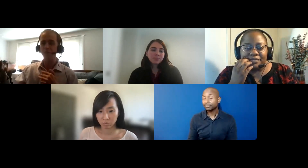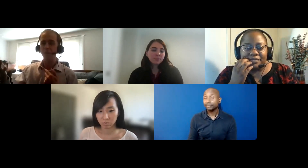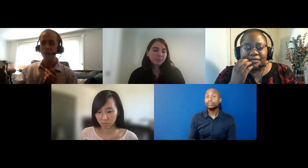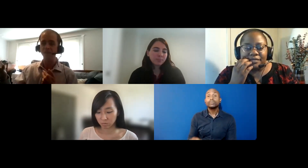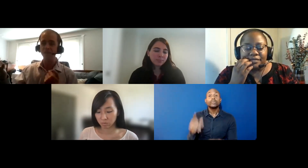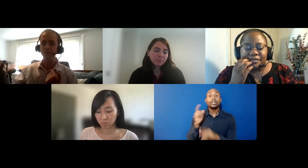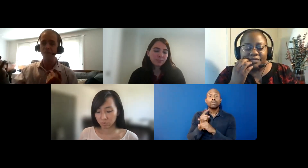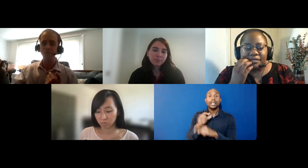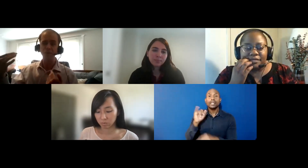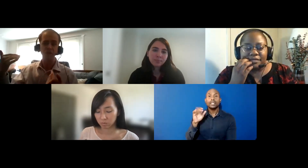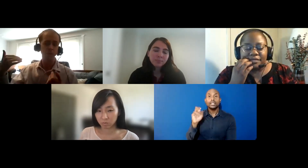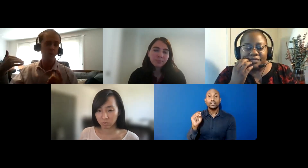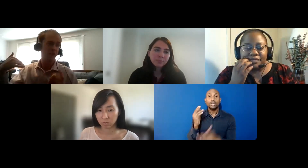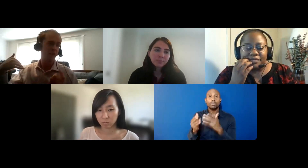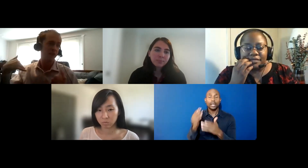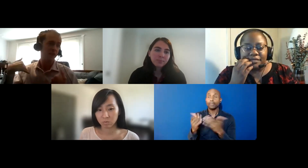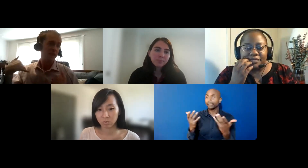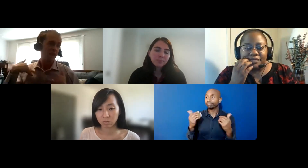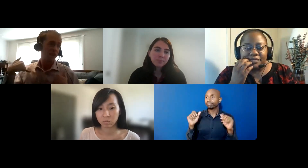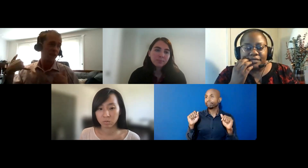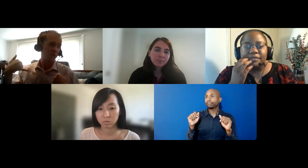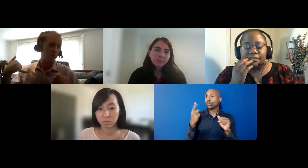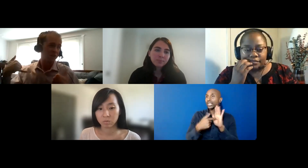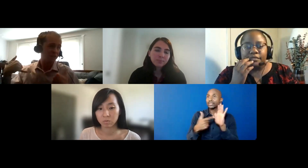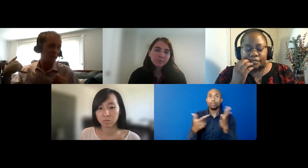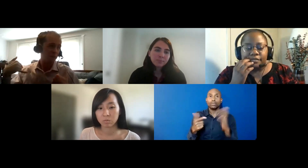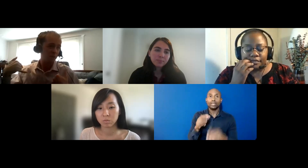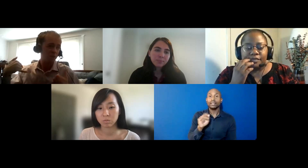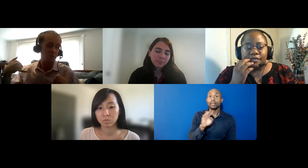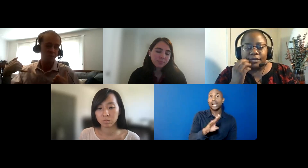students from Nebraska and Egypt working on an architectural project together over Zoom.